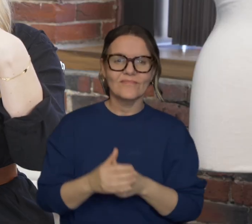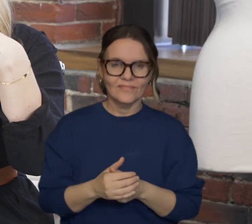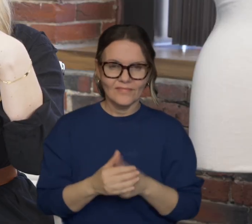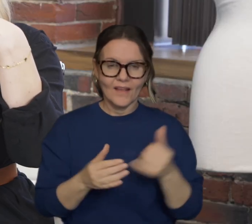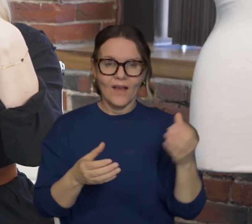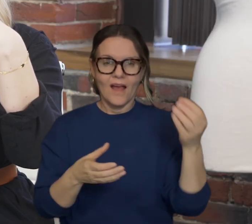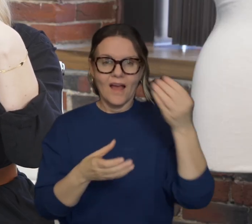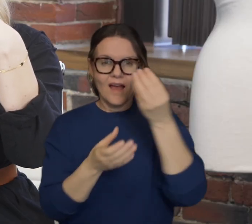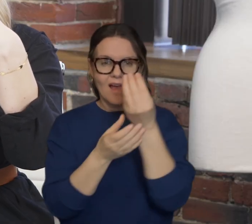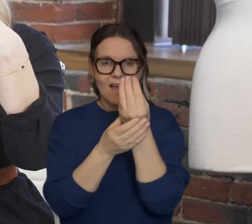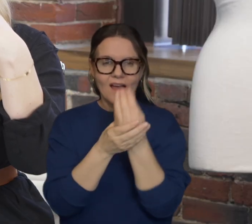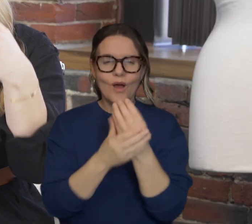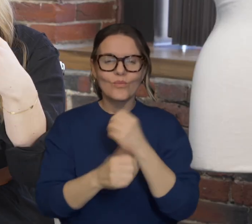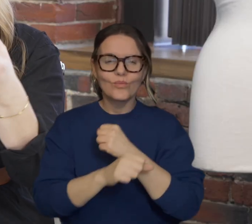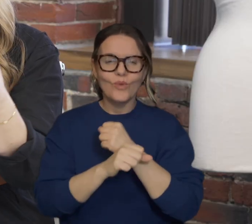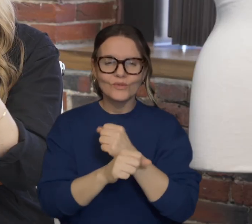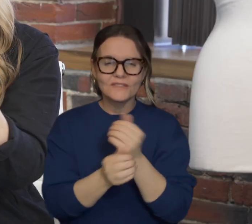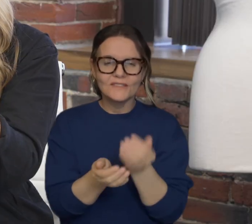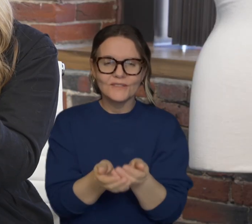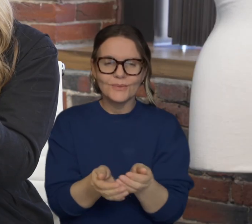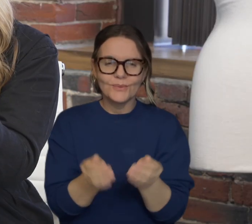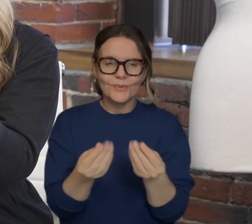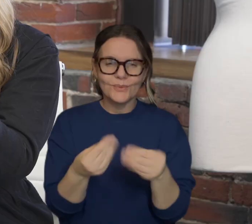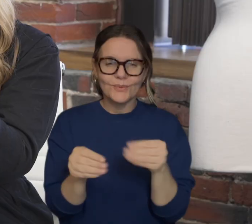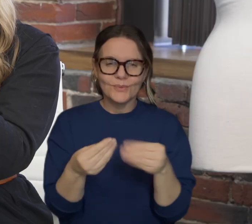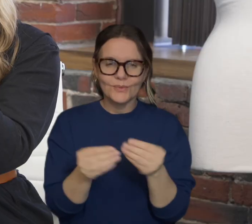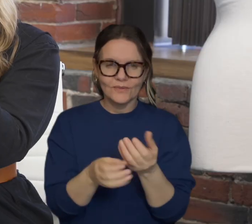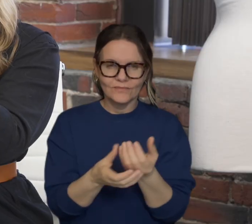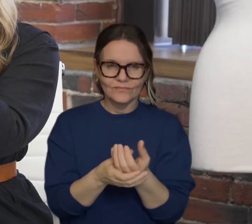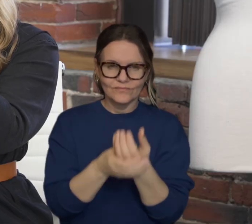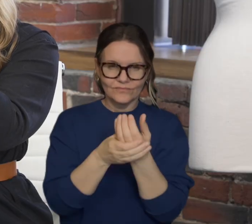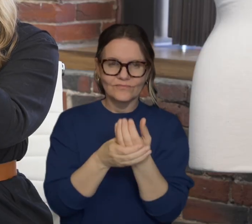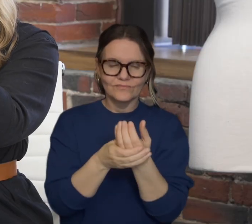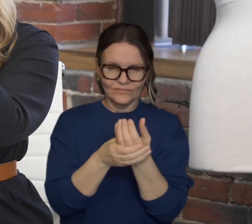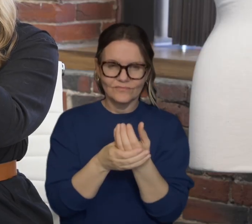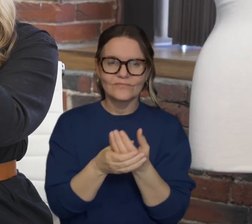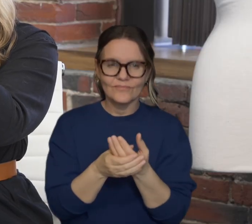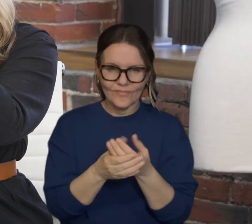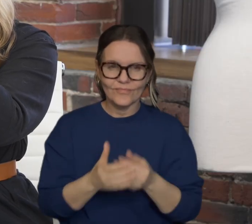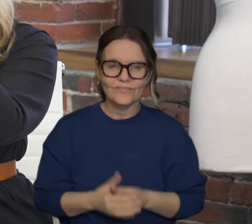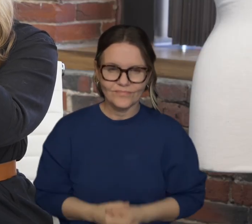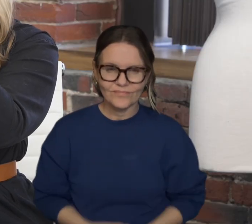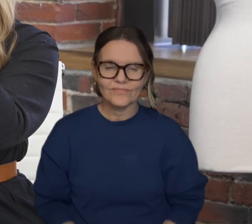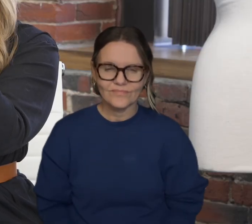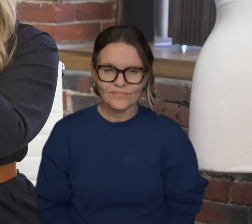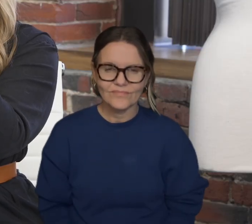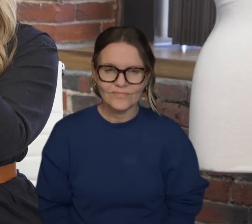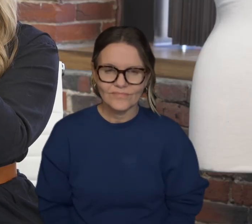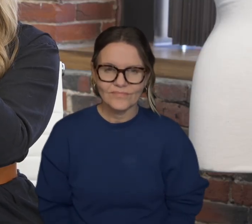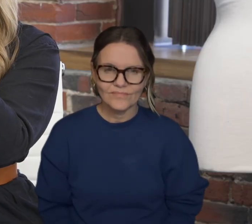Hub face plate facing up you want to put that uh hole that connects the tubing